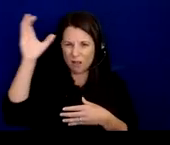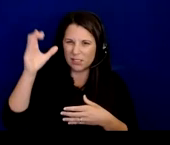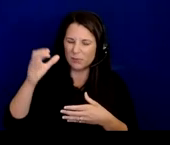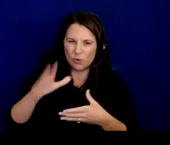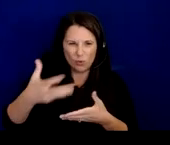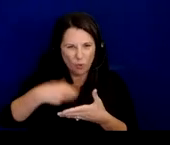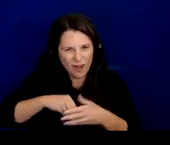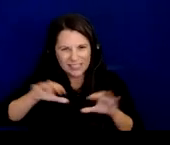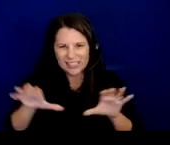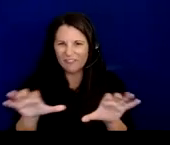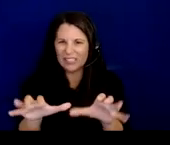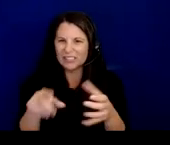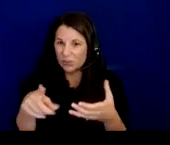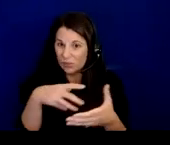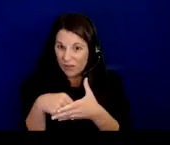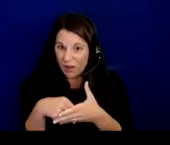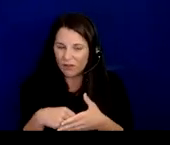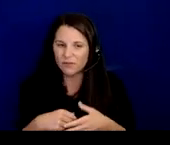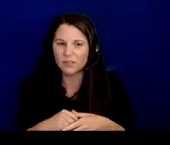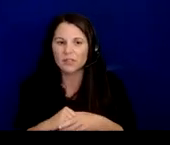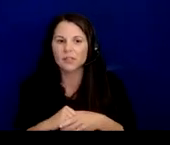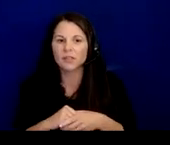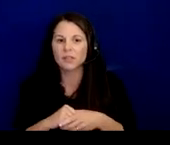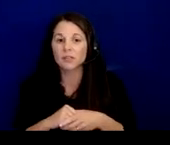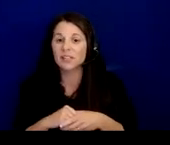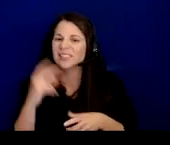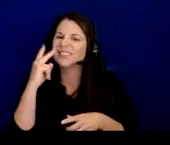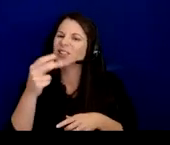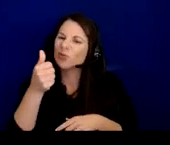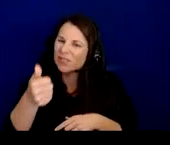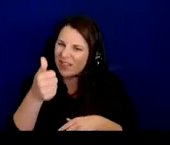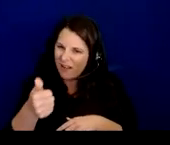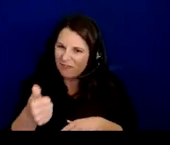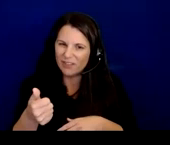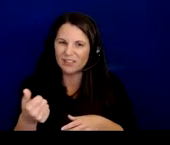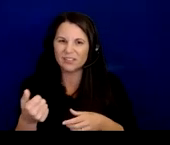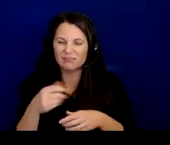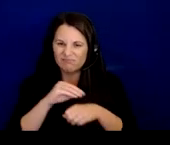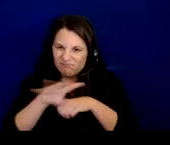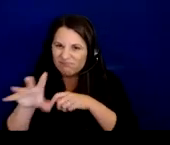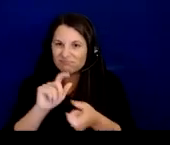I mean, again, it's not a difficult concept, this stuff. It's like, Well, yeah, this makes sense that you would dig deep.